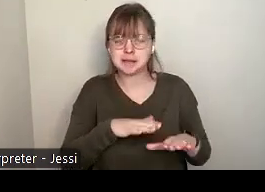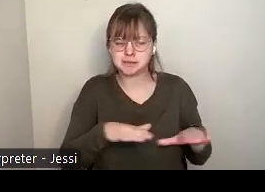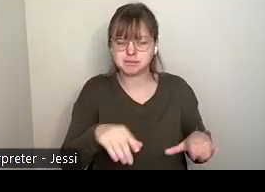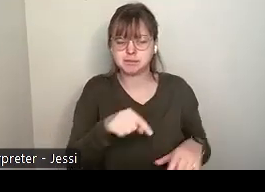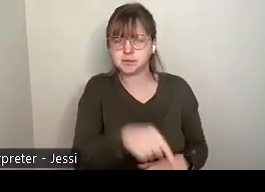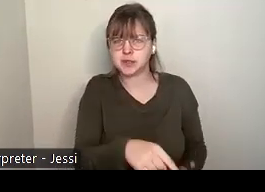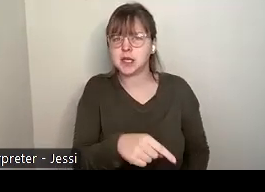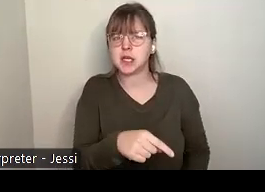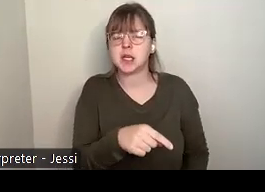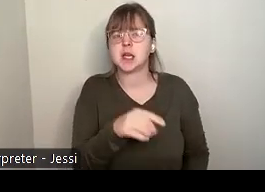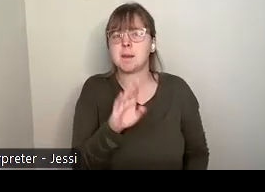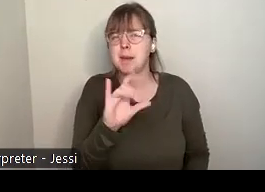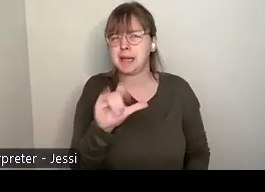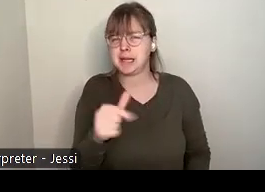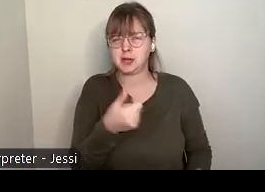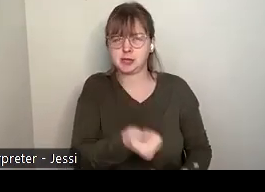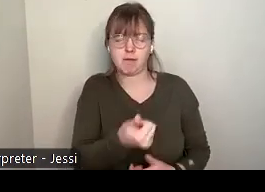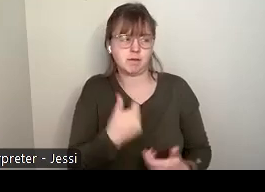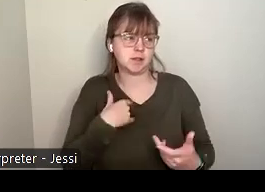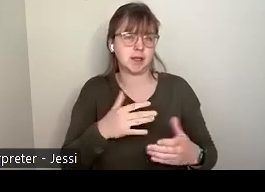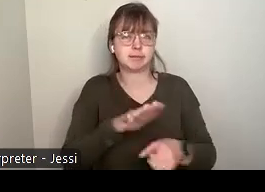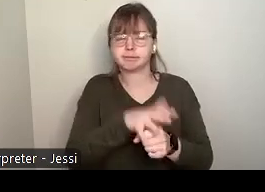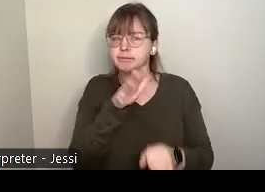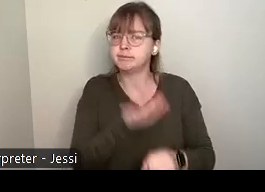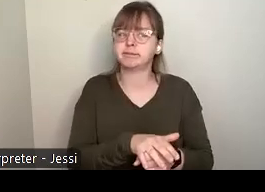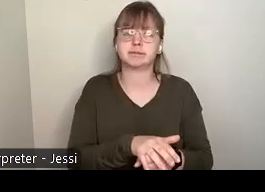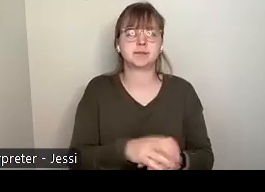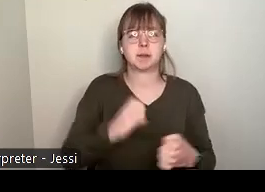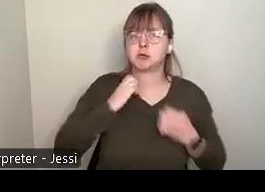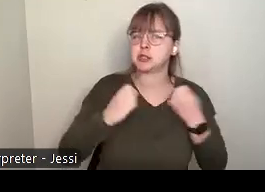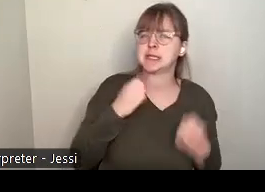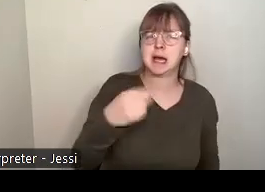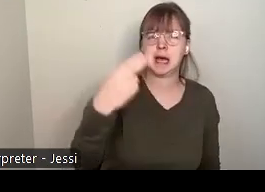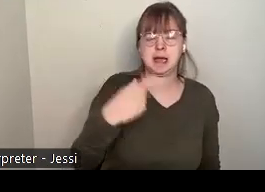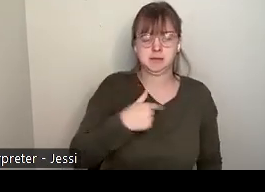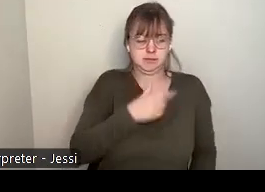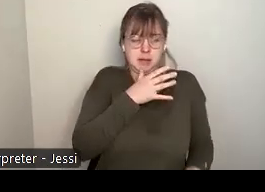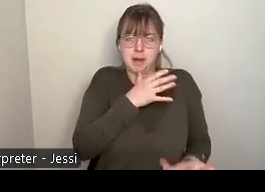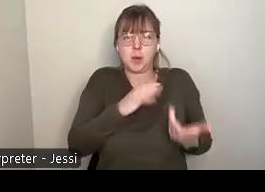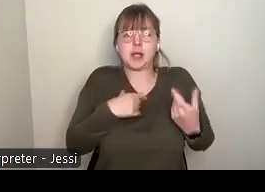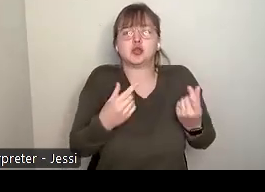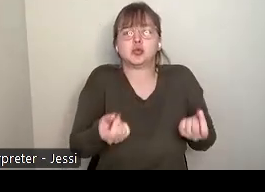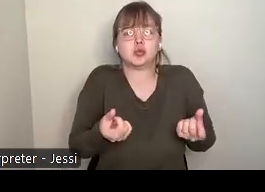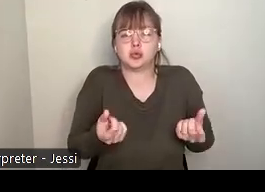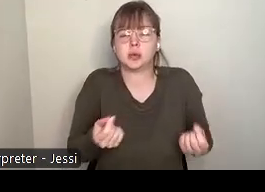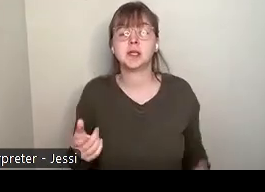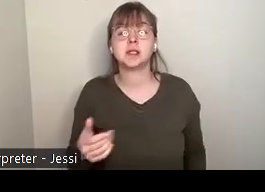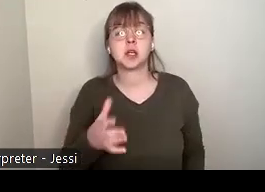feeling really unmanageable and so um Mom and the healthy step specialist make a plan to meet more